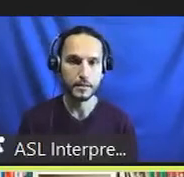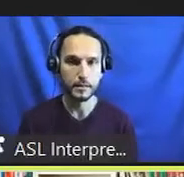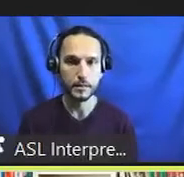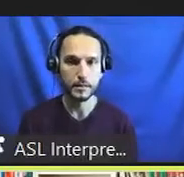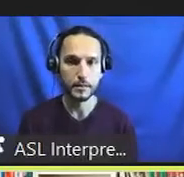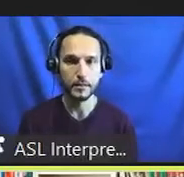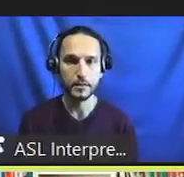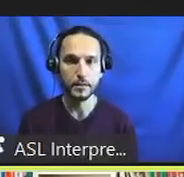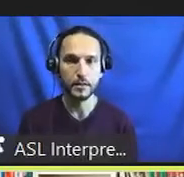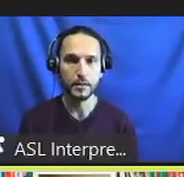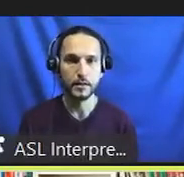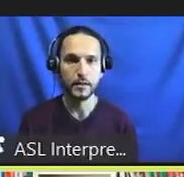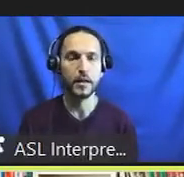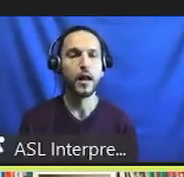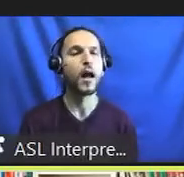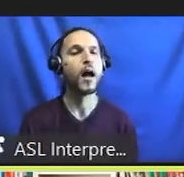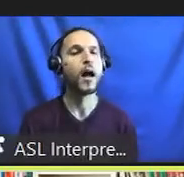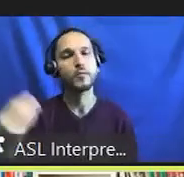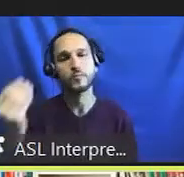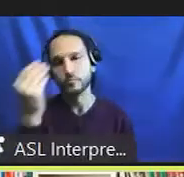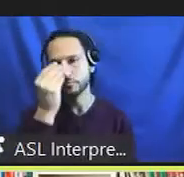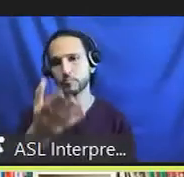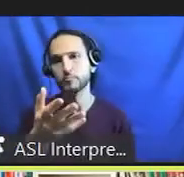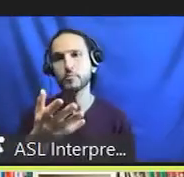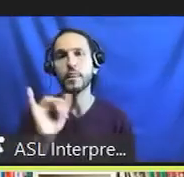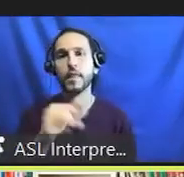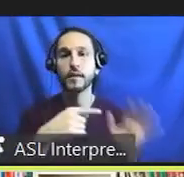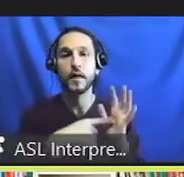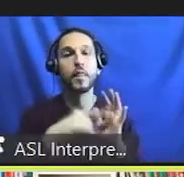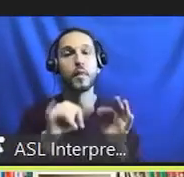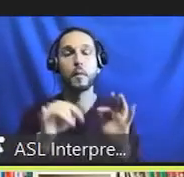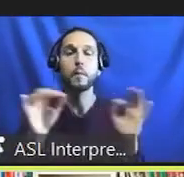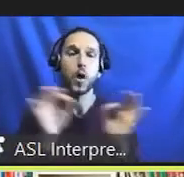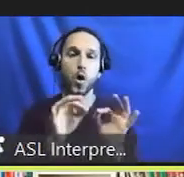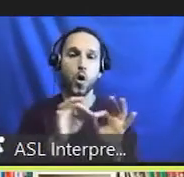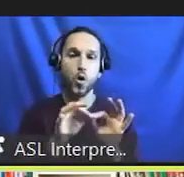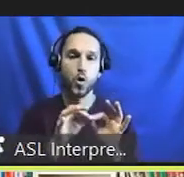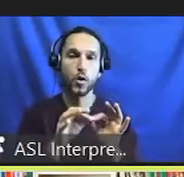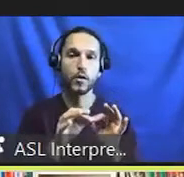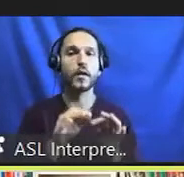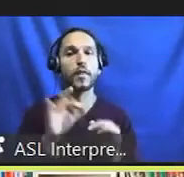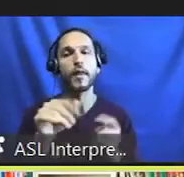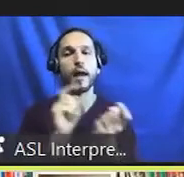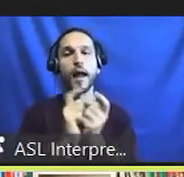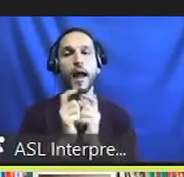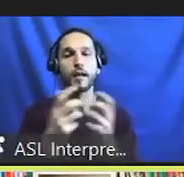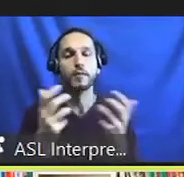But the reason I mention that example is because it's really important to keep in mind that the accommodations that you select